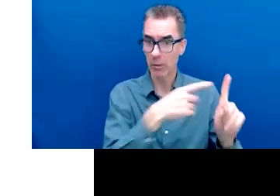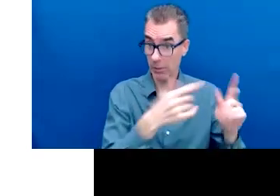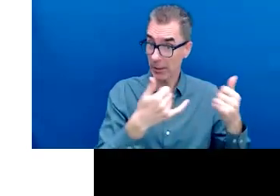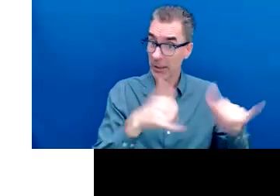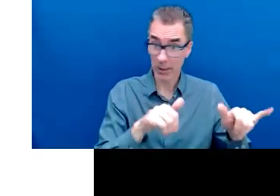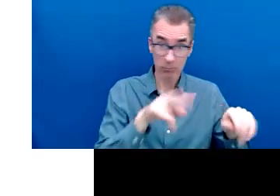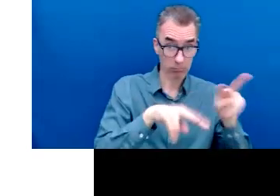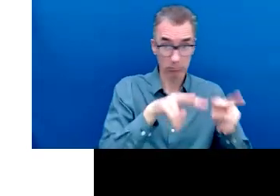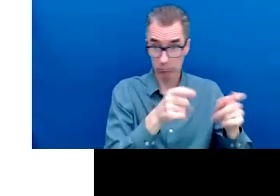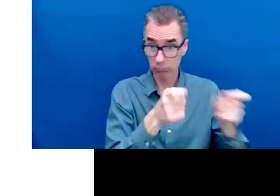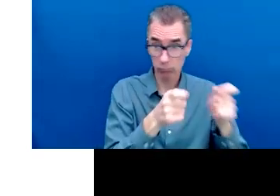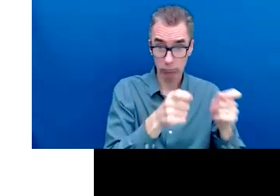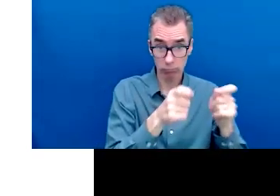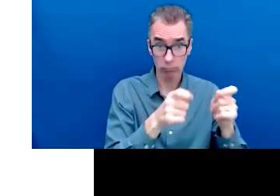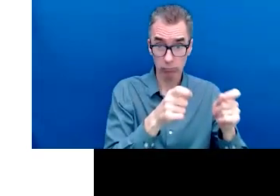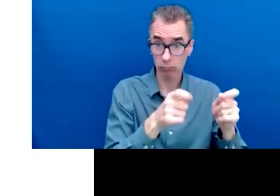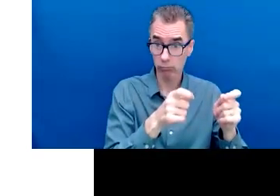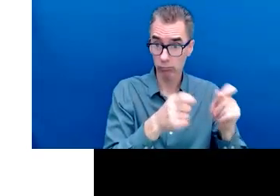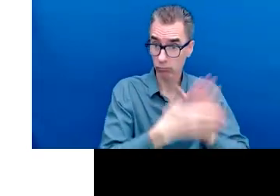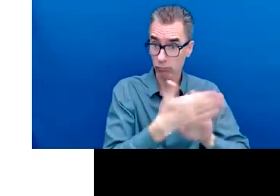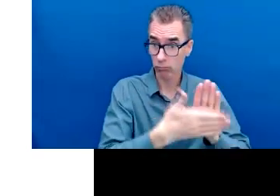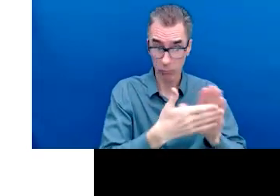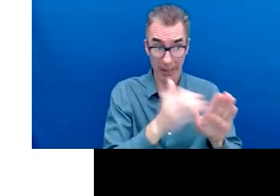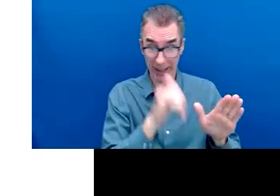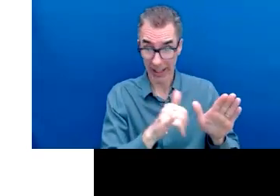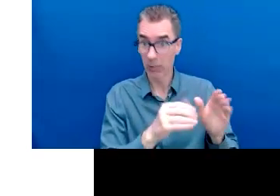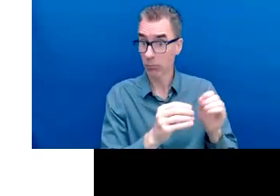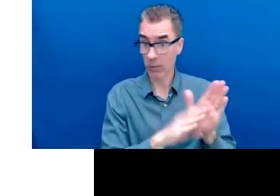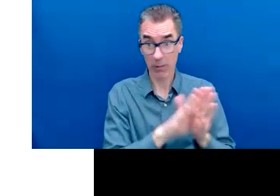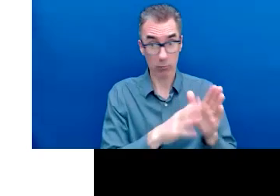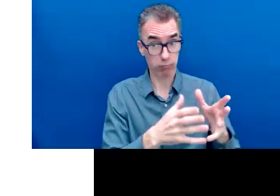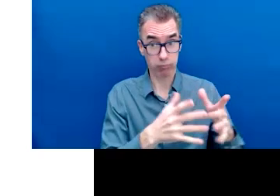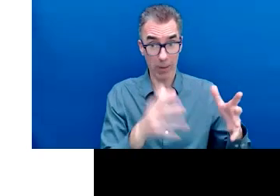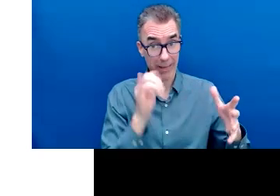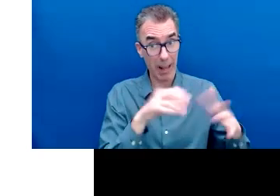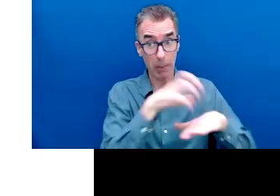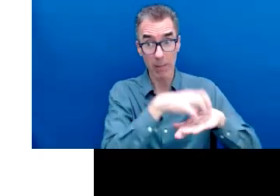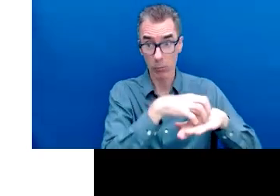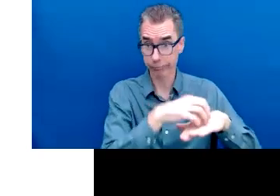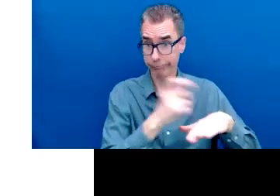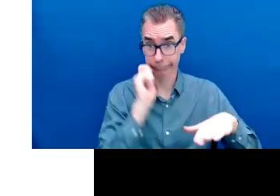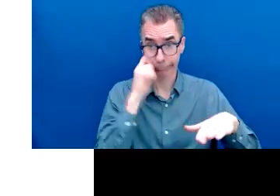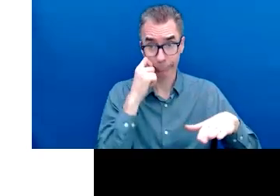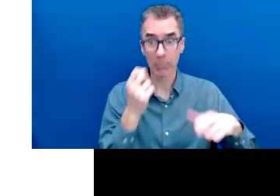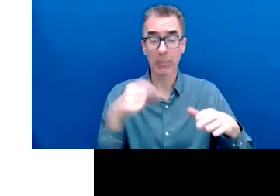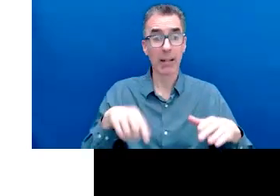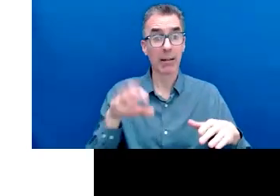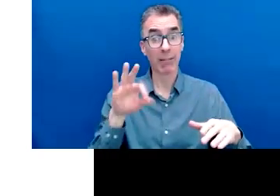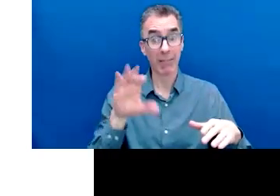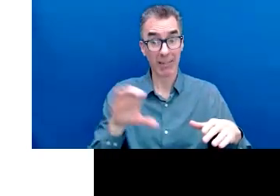It's been growing, and it's, just a really cool platform. A lot of our faculty here at Fresno City College use it.